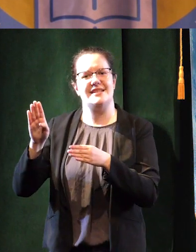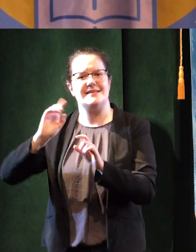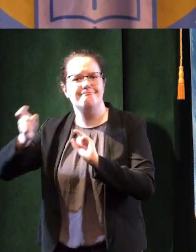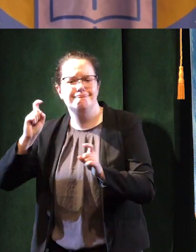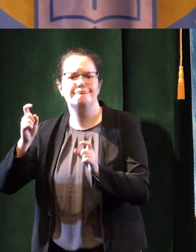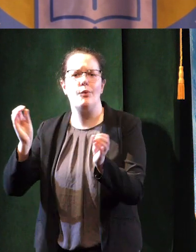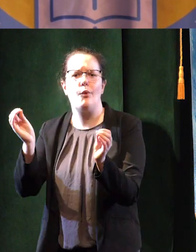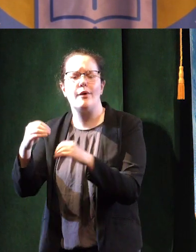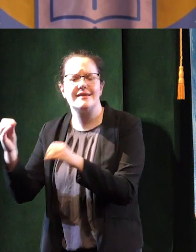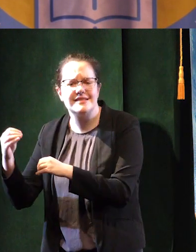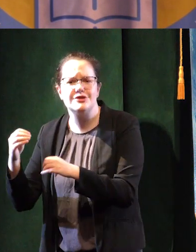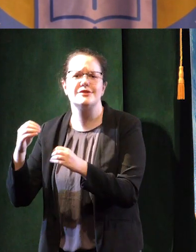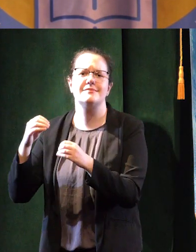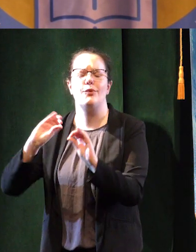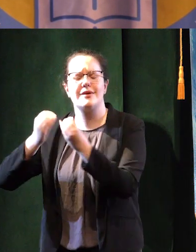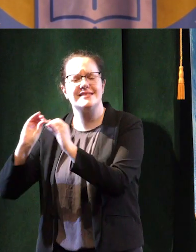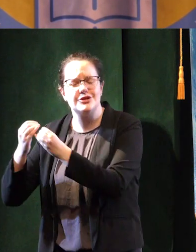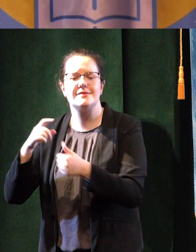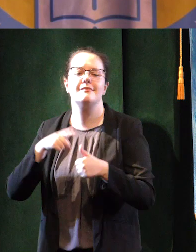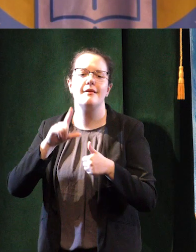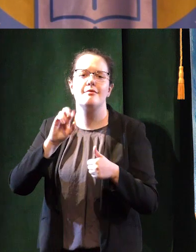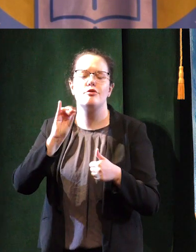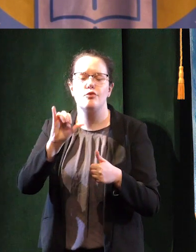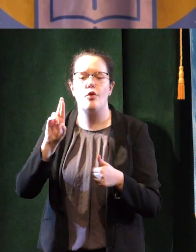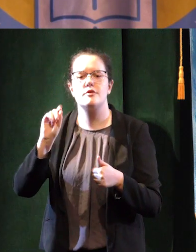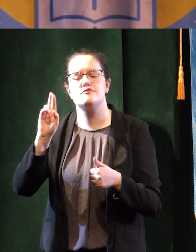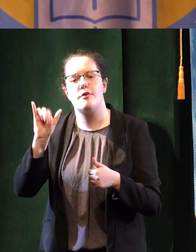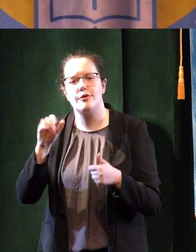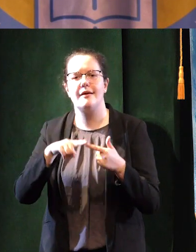Laroy ambulance Laroy JC's and Our Lady of Mercy